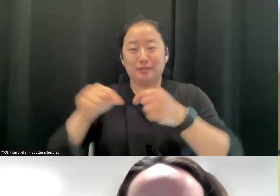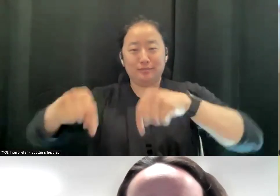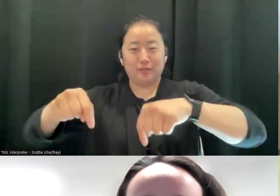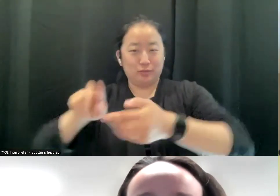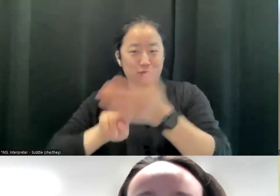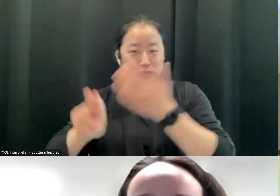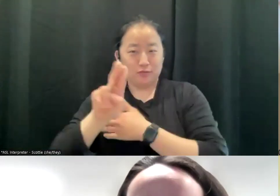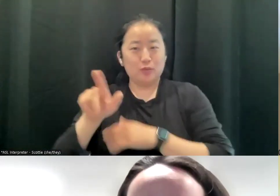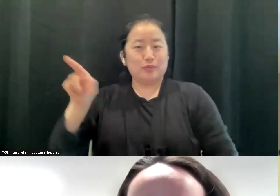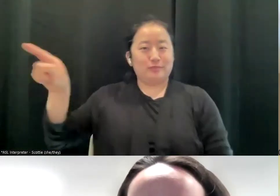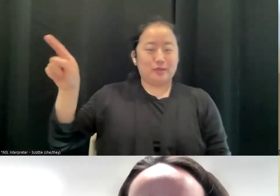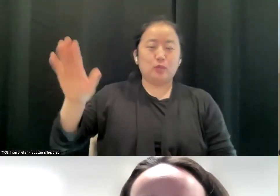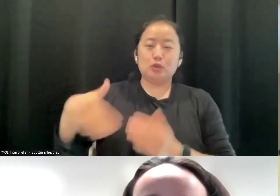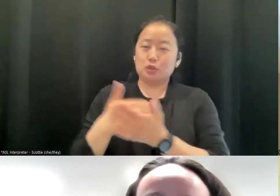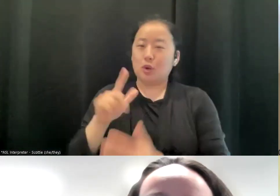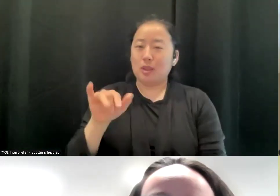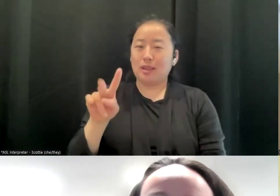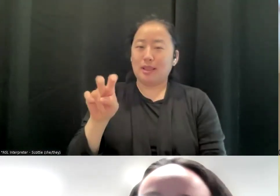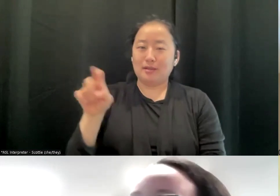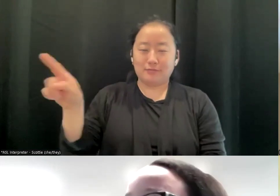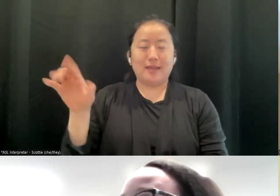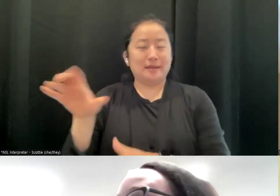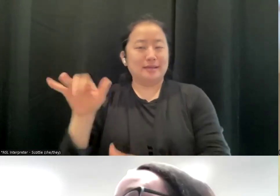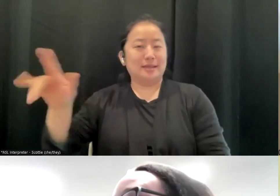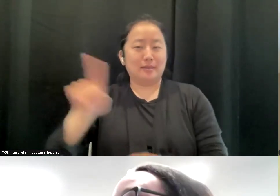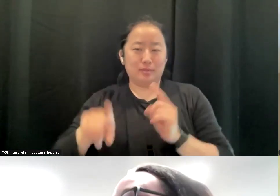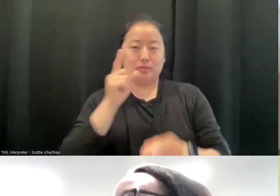it was all live and they did that, but you are totally correct that you could do it yourself